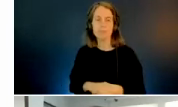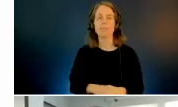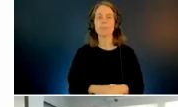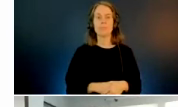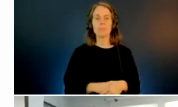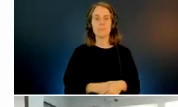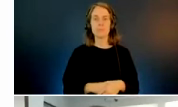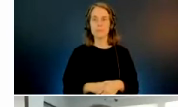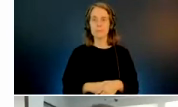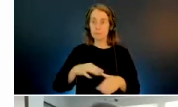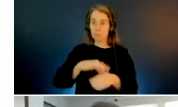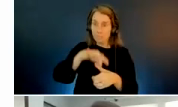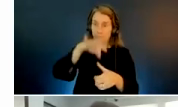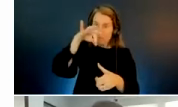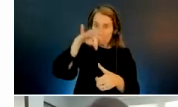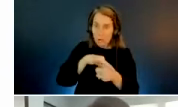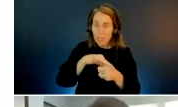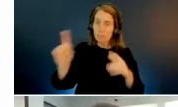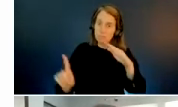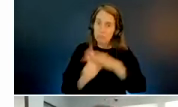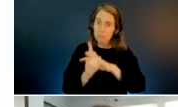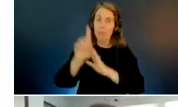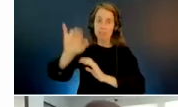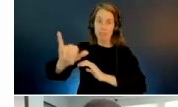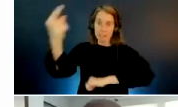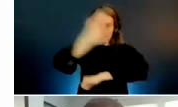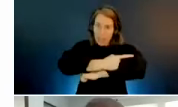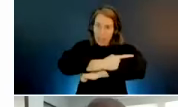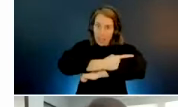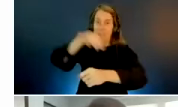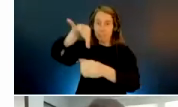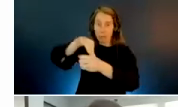are owed um accommodations that allow you to vote privately and independently